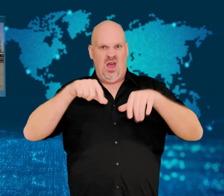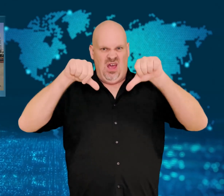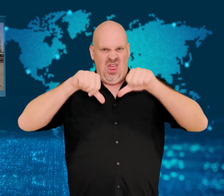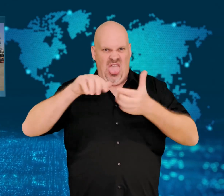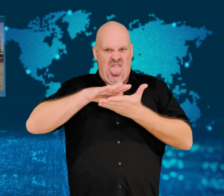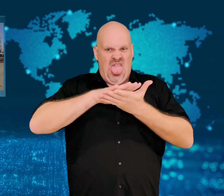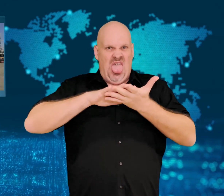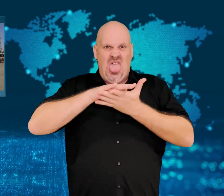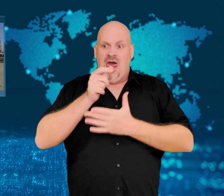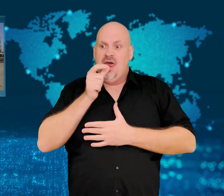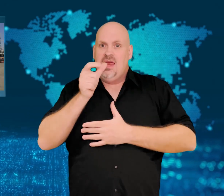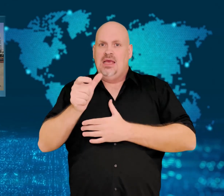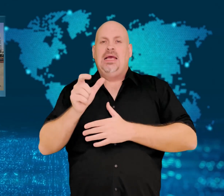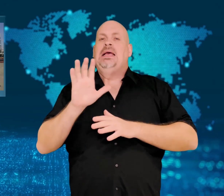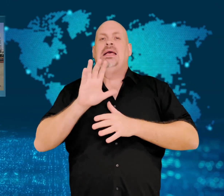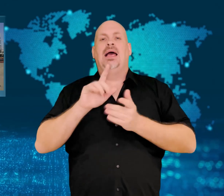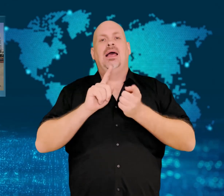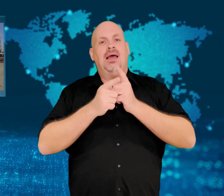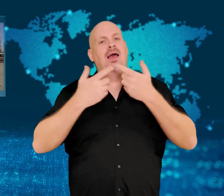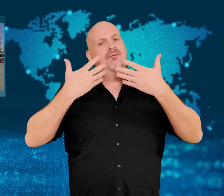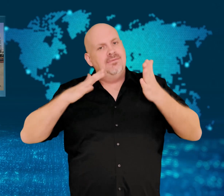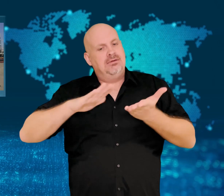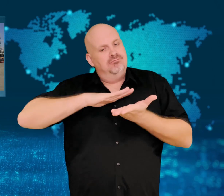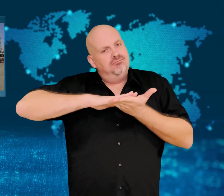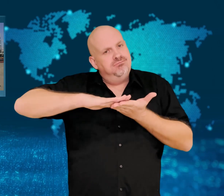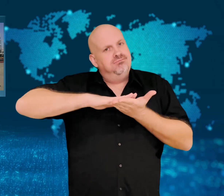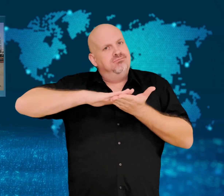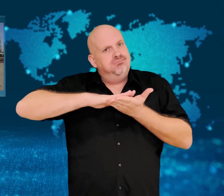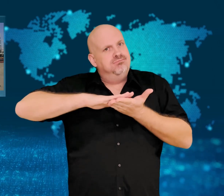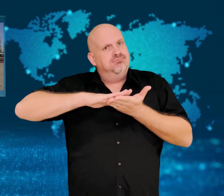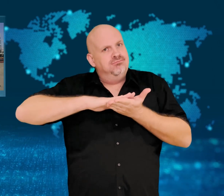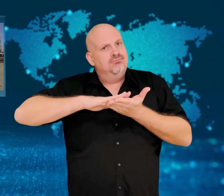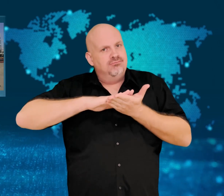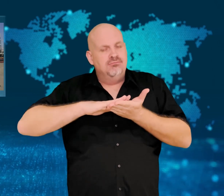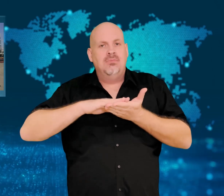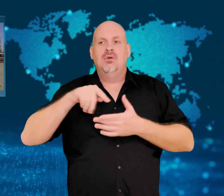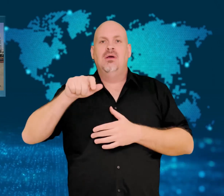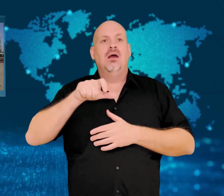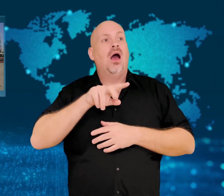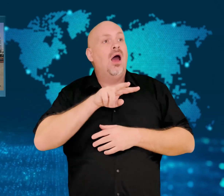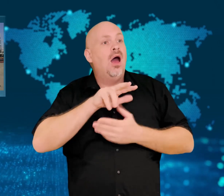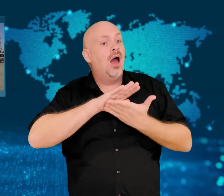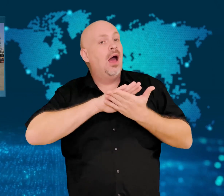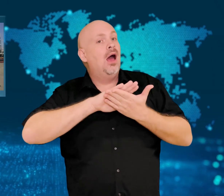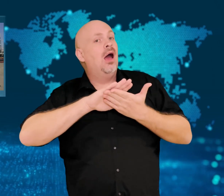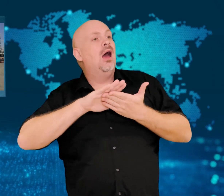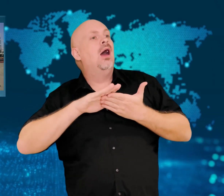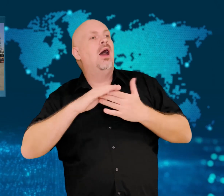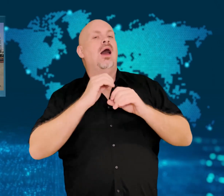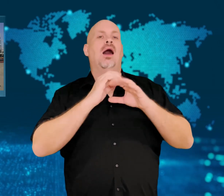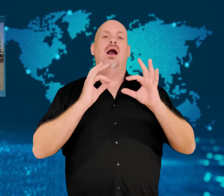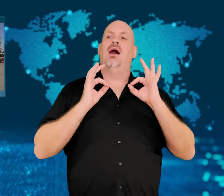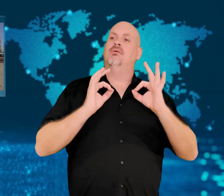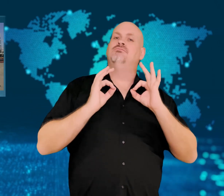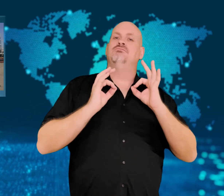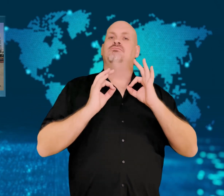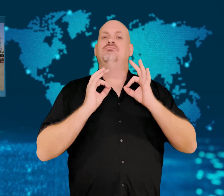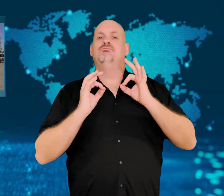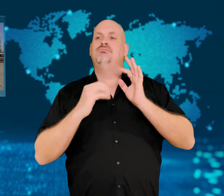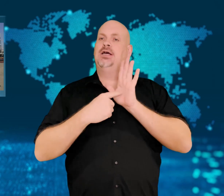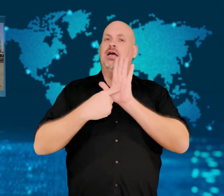The water will be discharged from the plant after being treated and diluted.